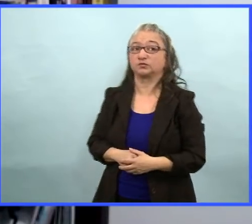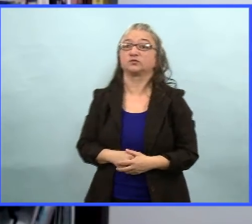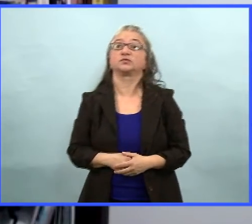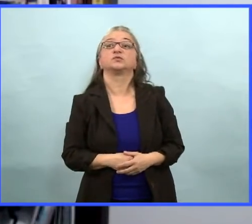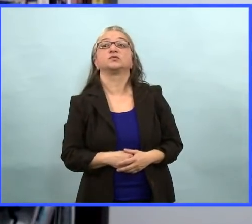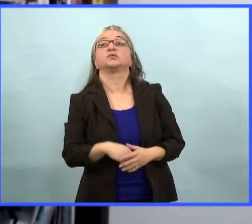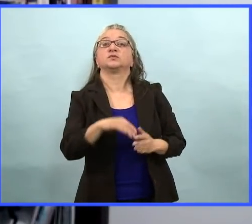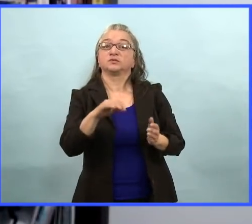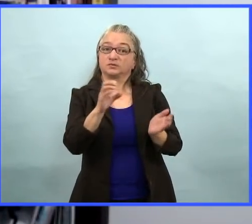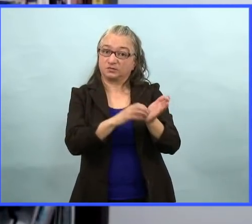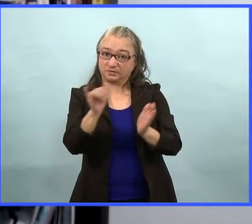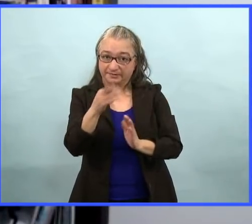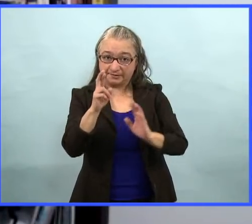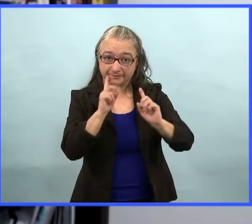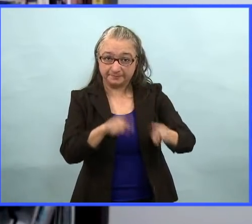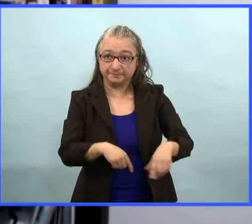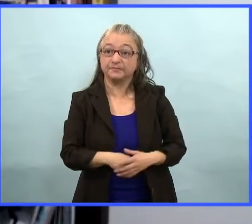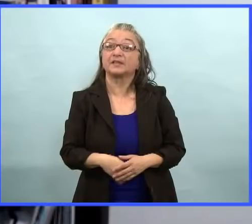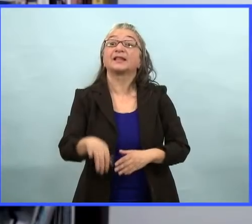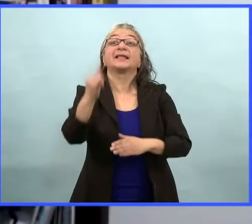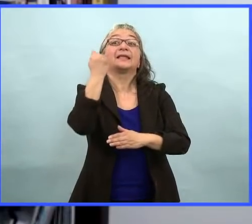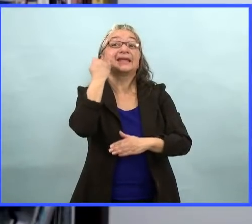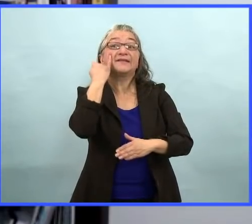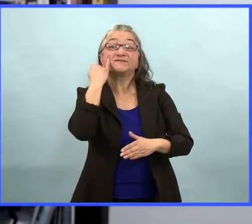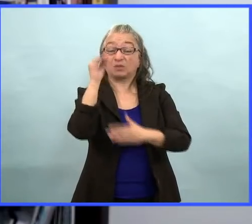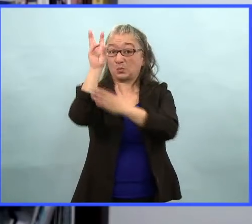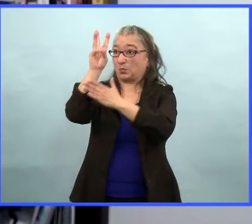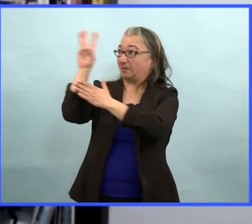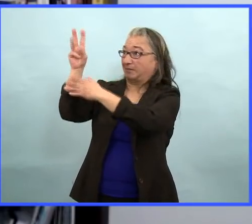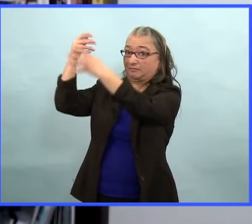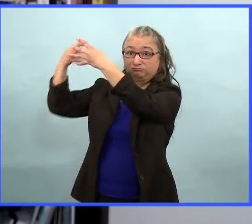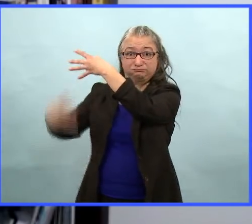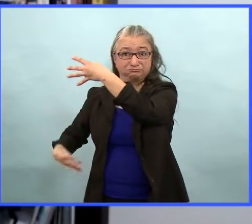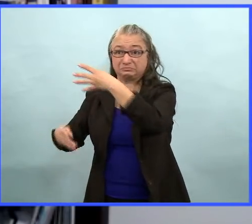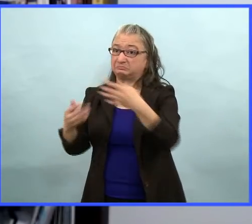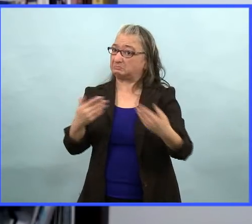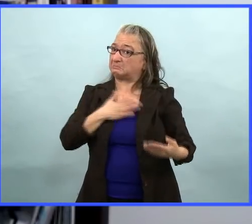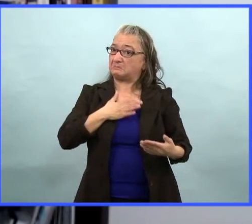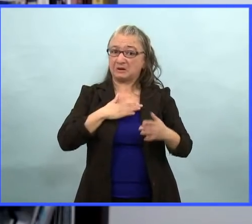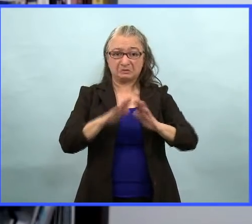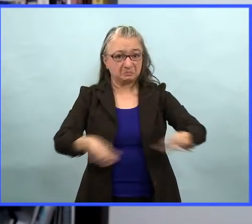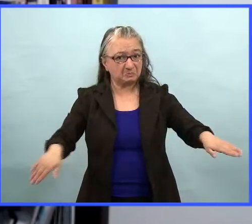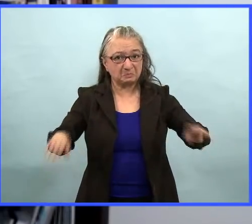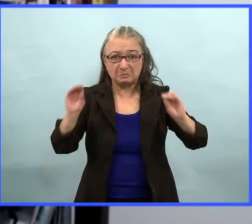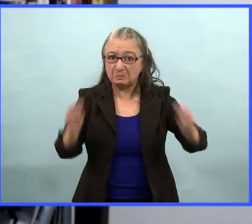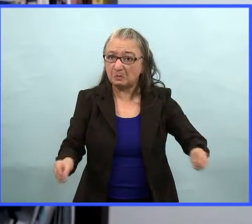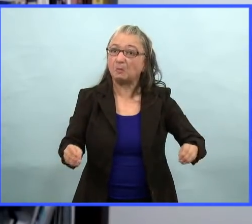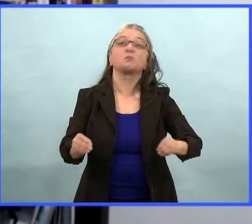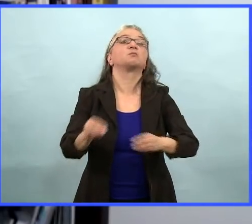no recommendation from nasi uh nor from manitoba for them to receive a booster dose so we're not